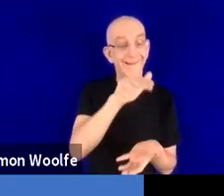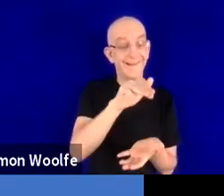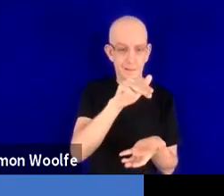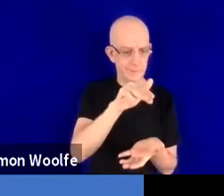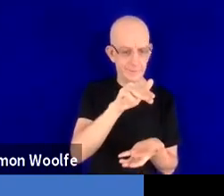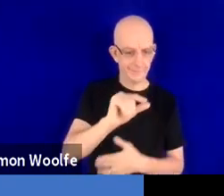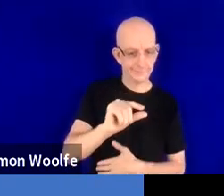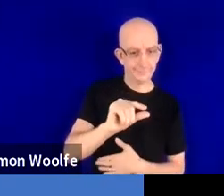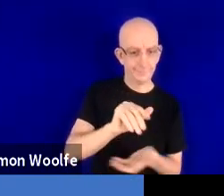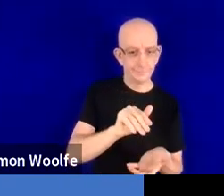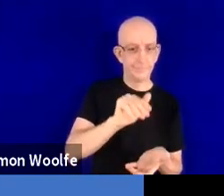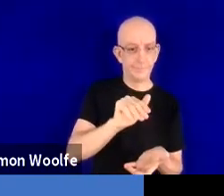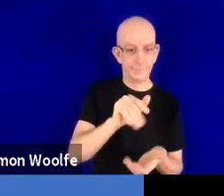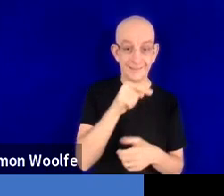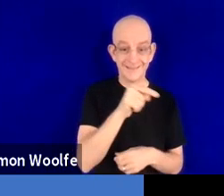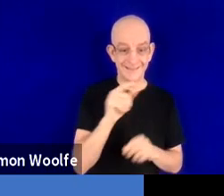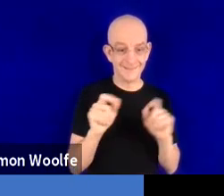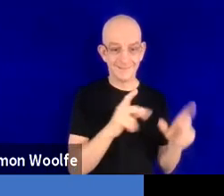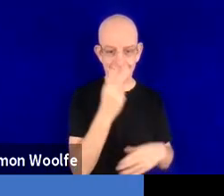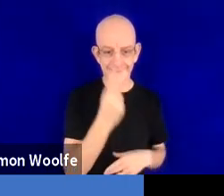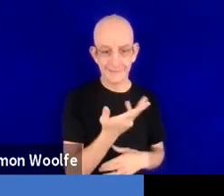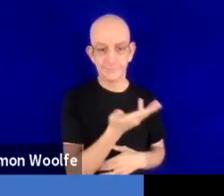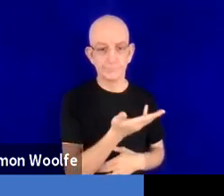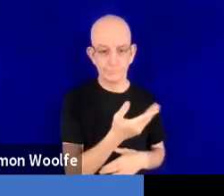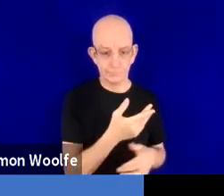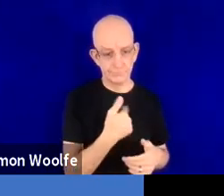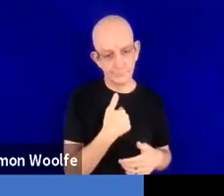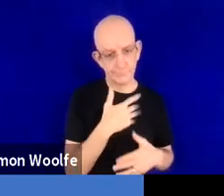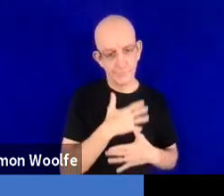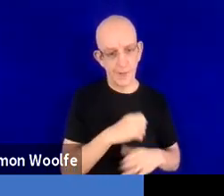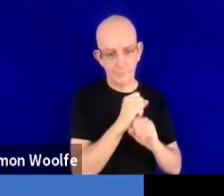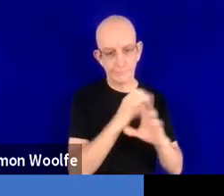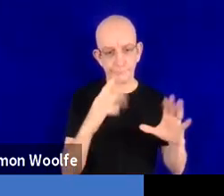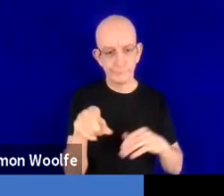people of all ages that received some kind of disability benefit before the crisis